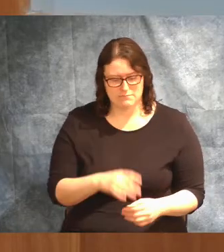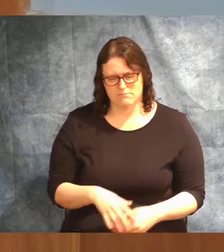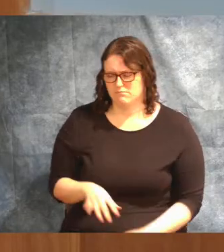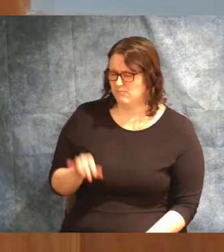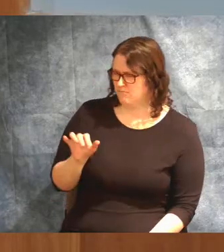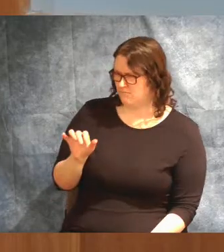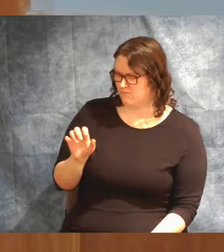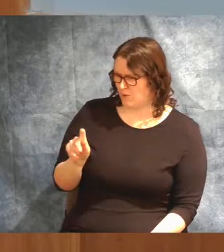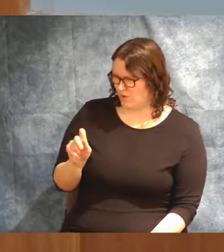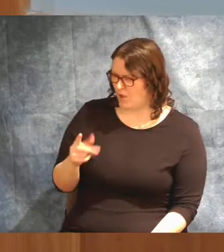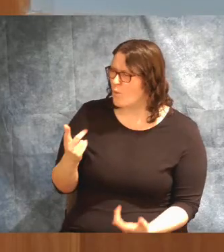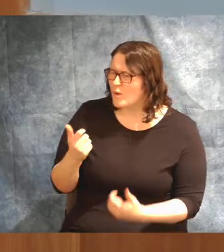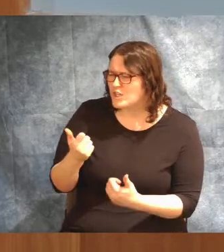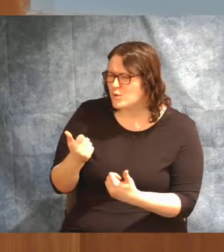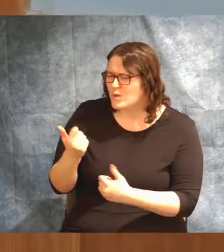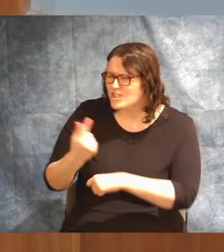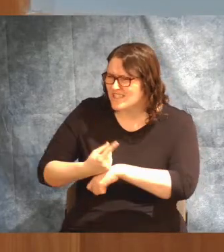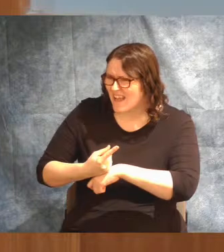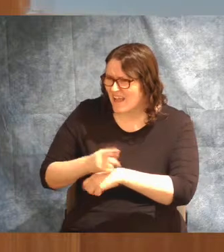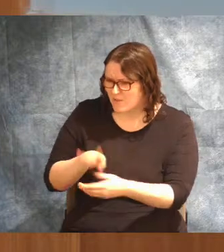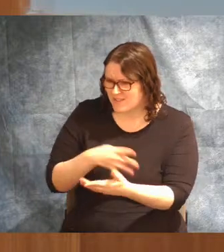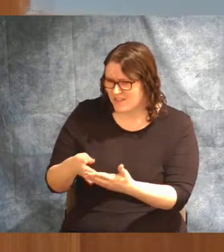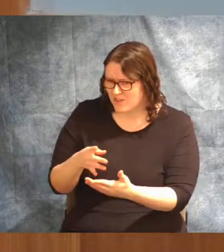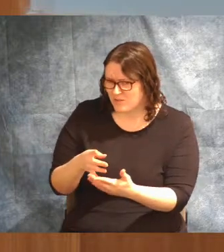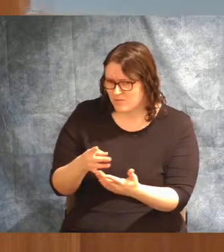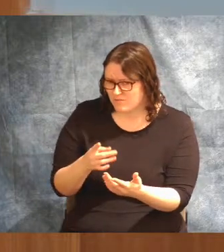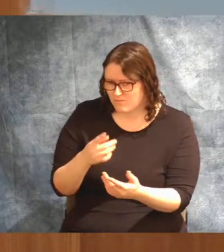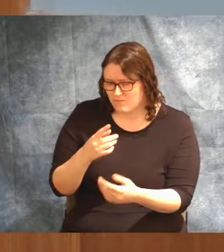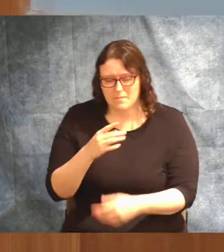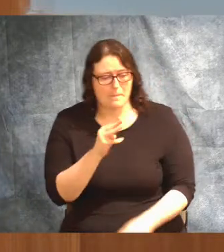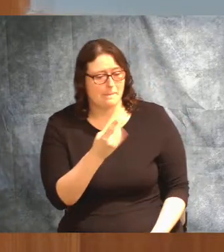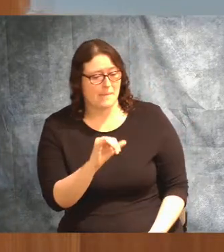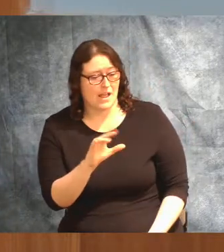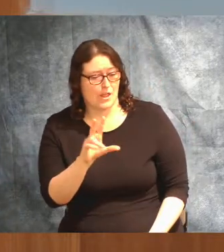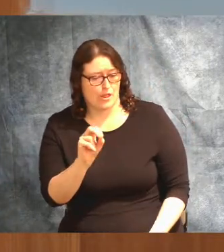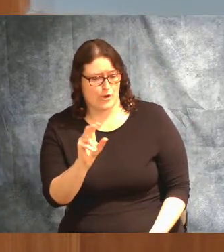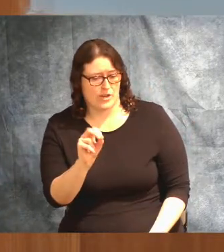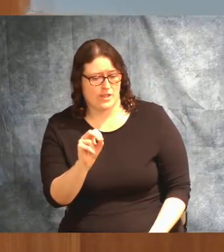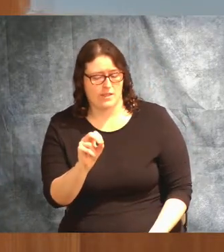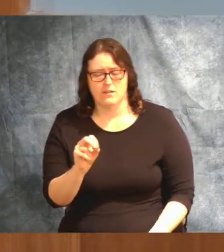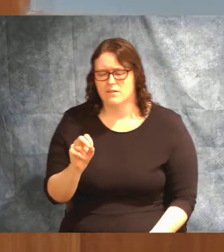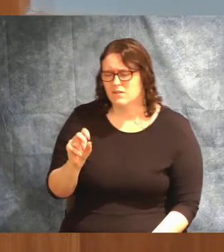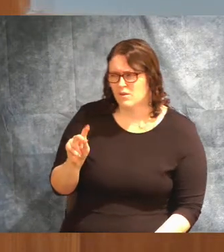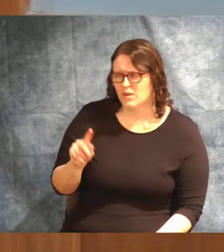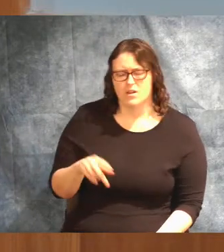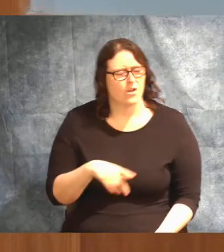what was the date the scheduled date of the event? It was May 30th. 30th. Okay. The name of And so,